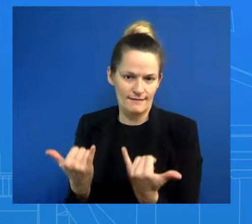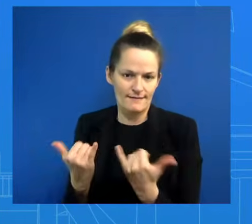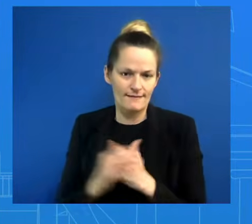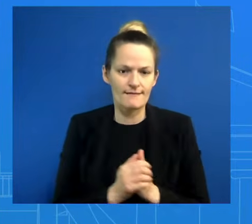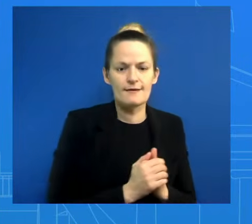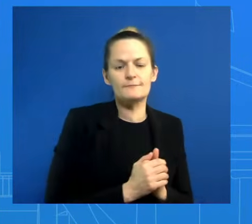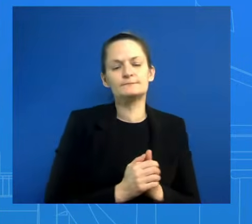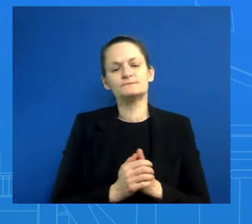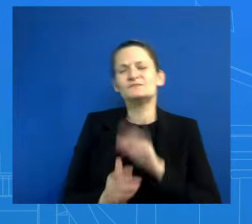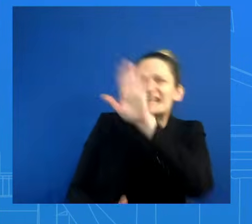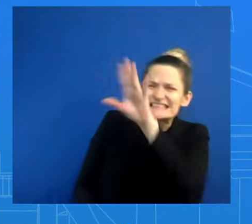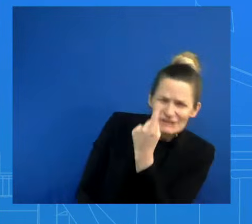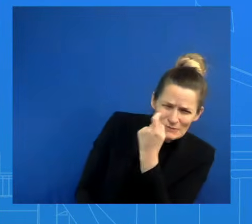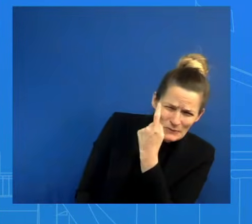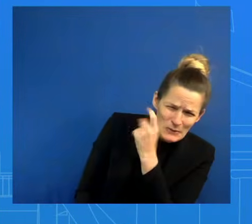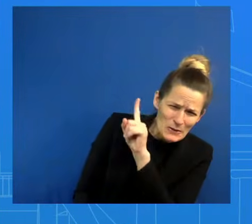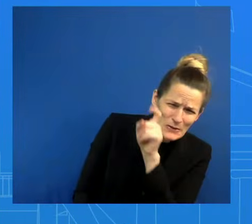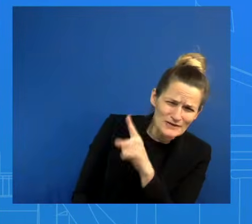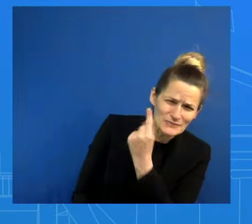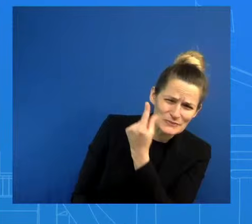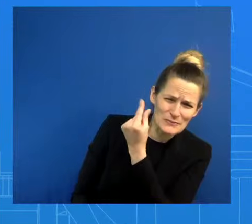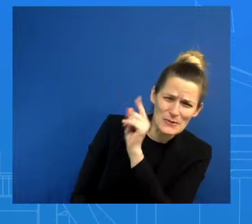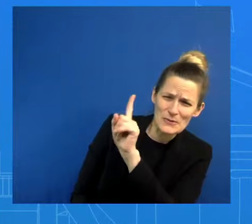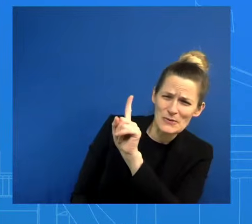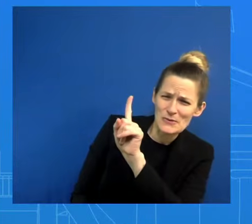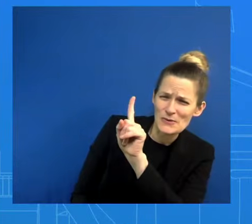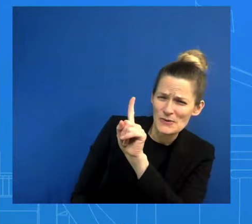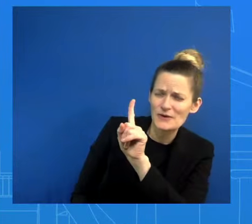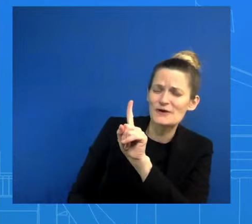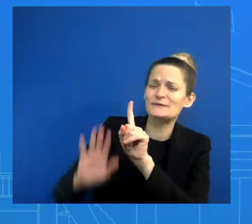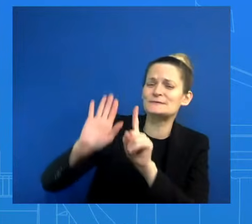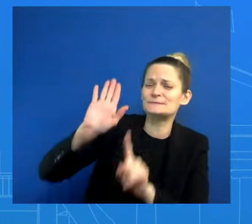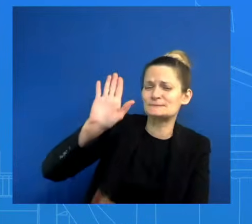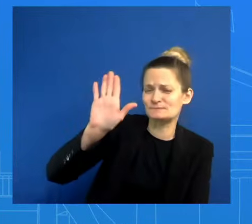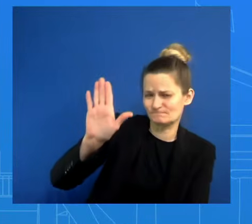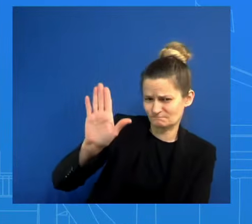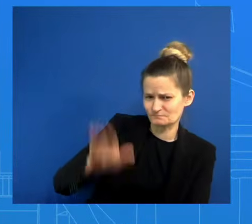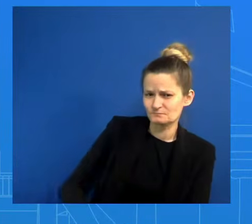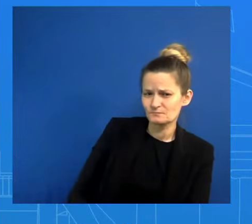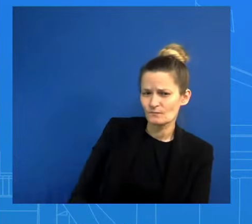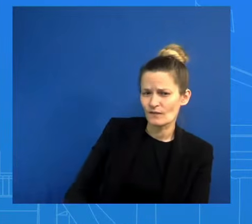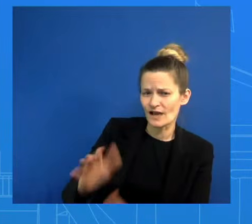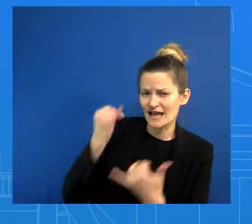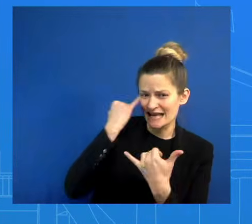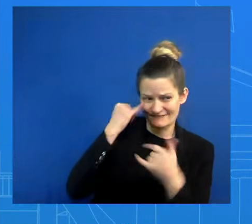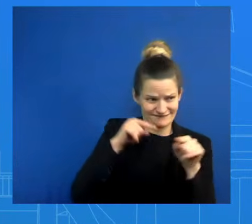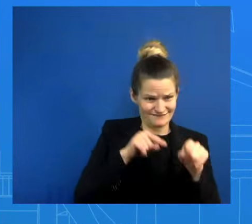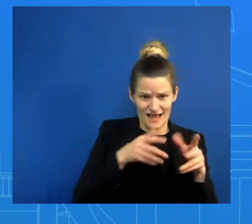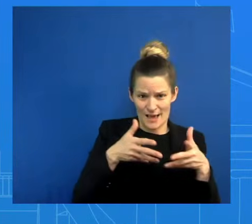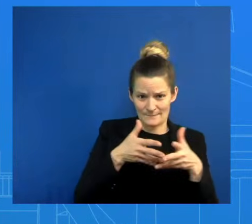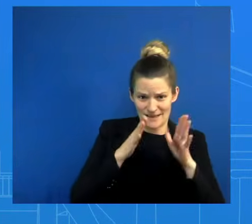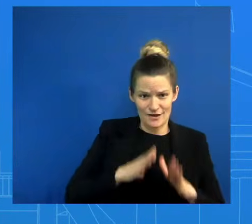In order to get an American back, is the U.S. only willing to swap a Russian national,